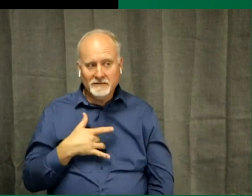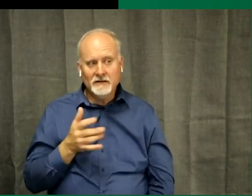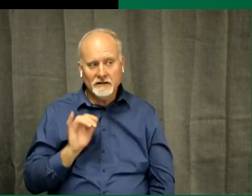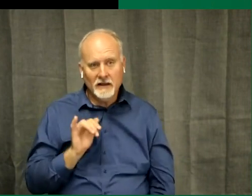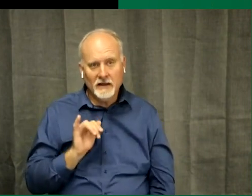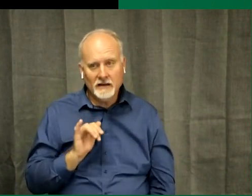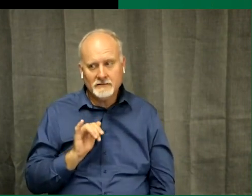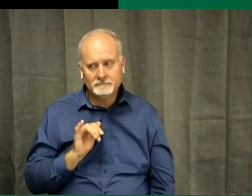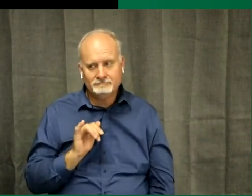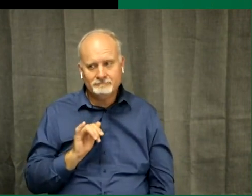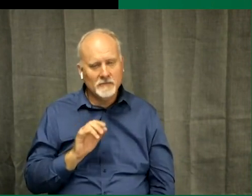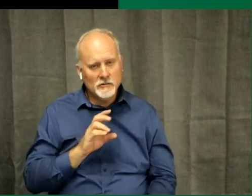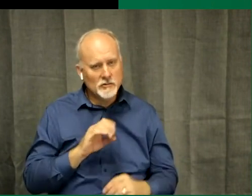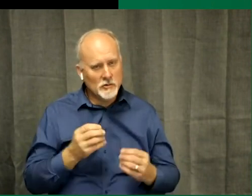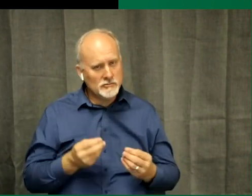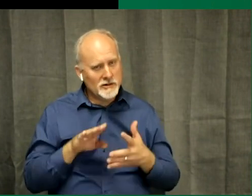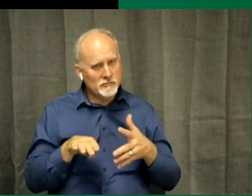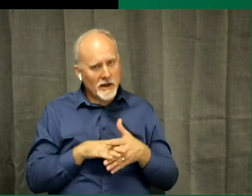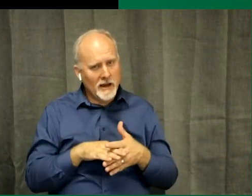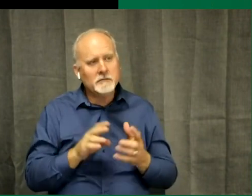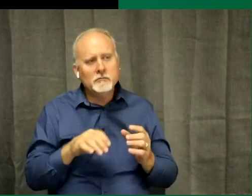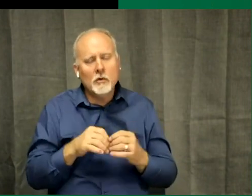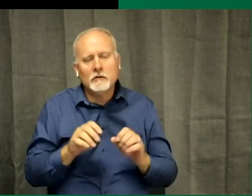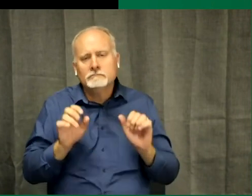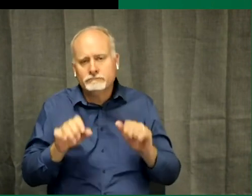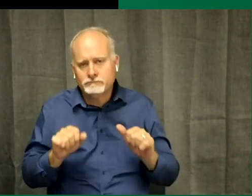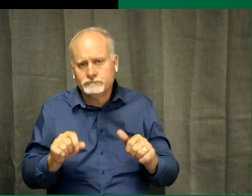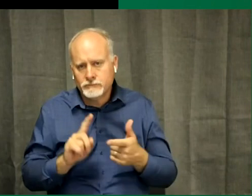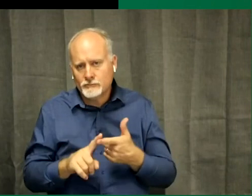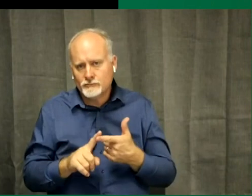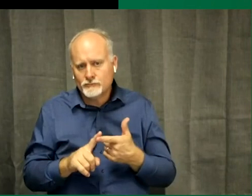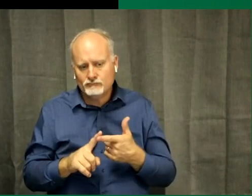not having a spring break makes us much more likely to be able to have a healthy and safe